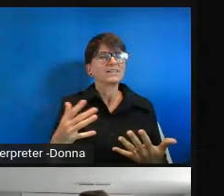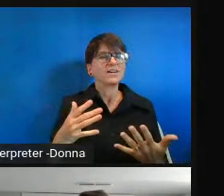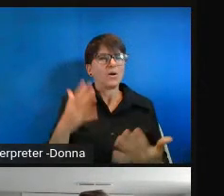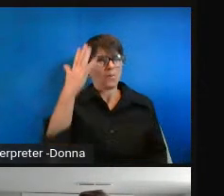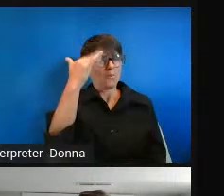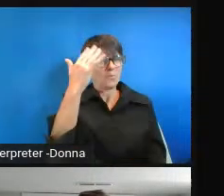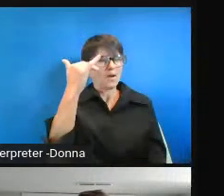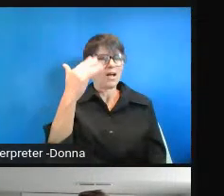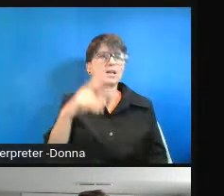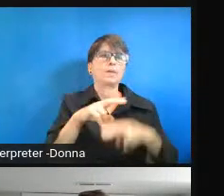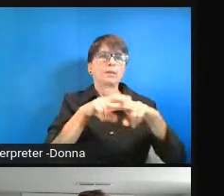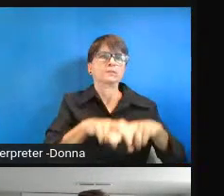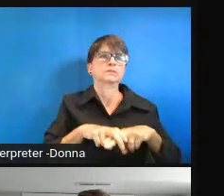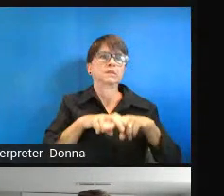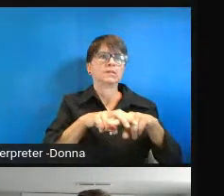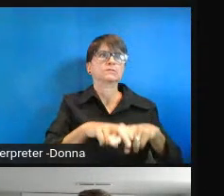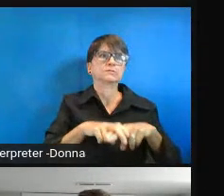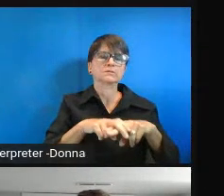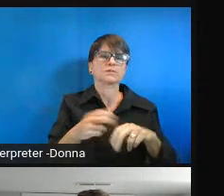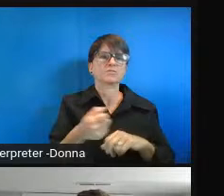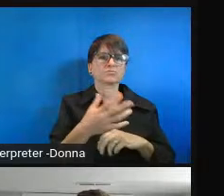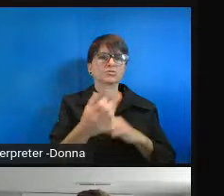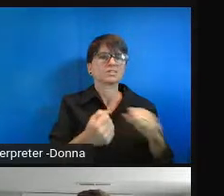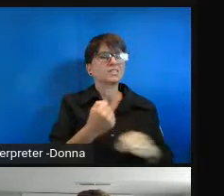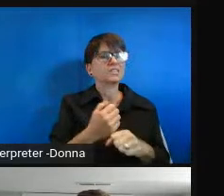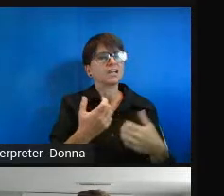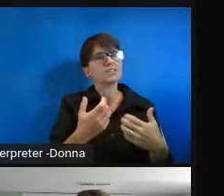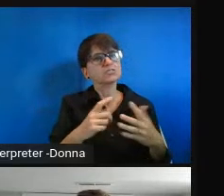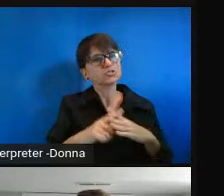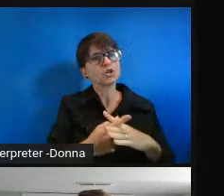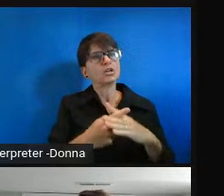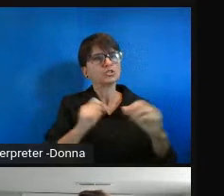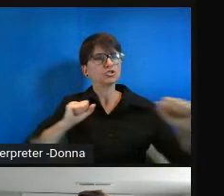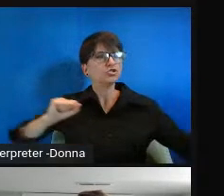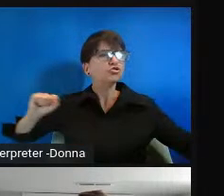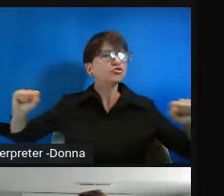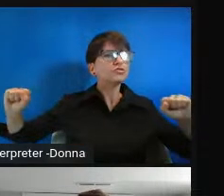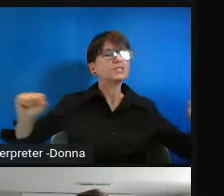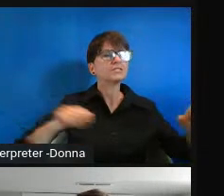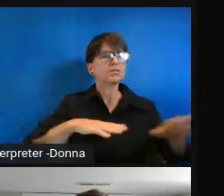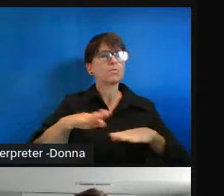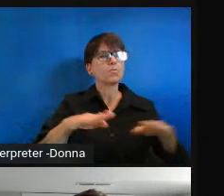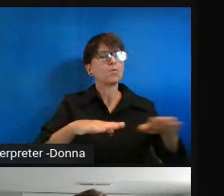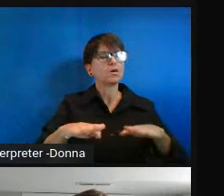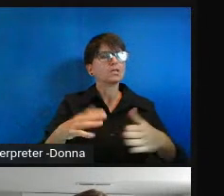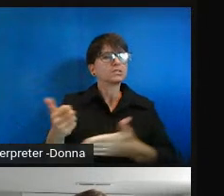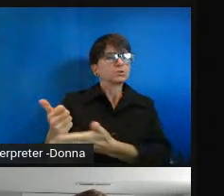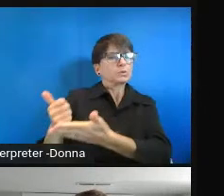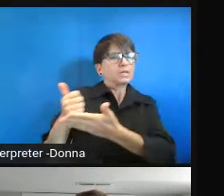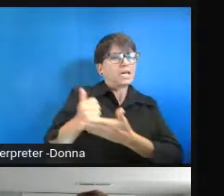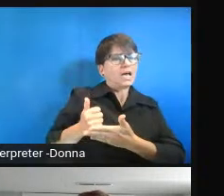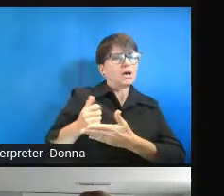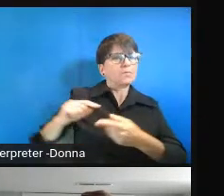In the past few years I have been experiencing mild, chronic pain from years of sitting and general inactivity.